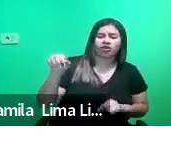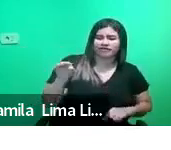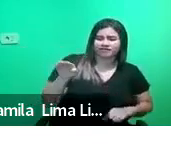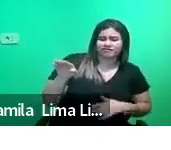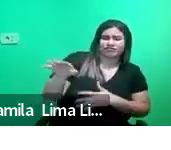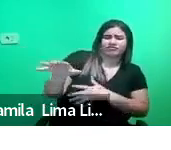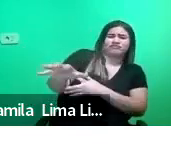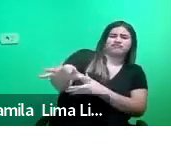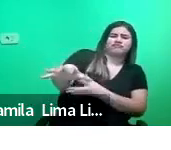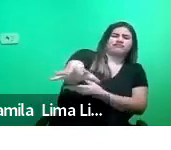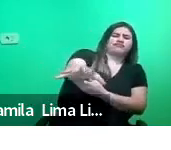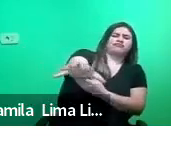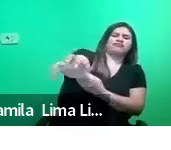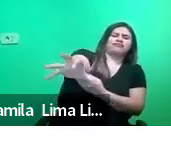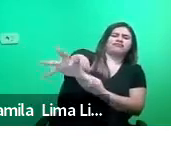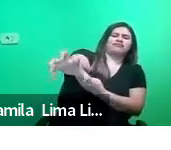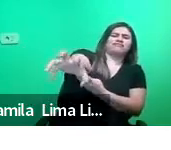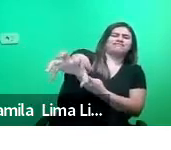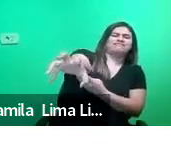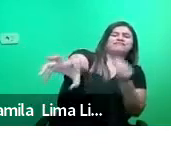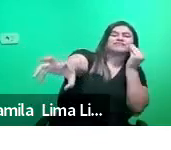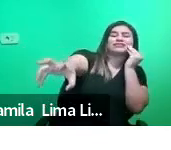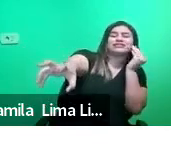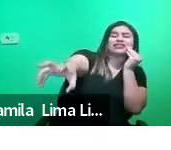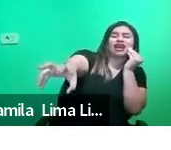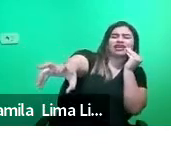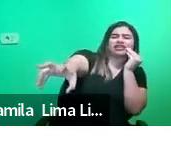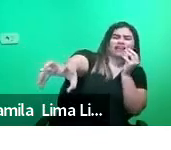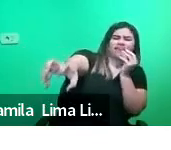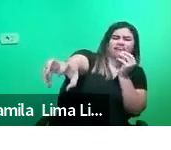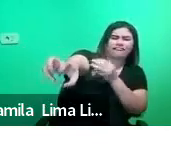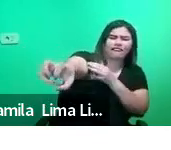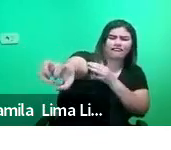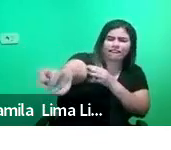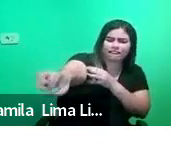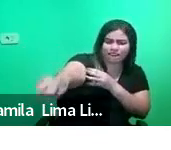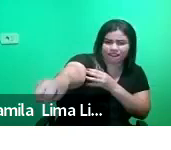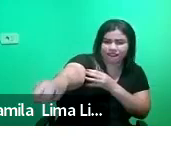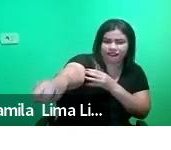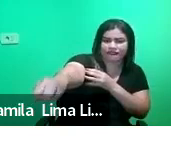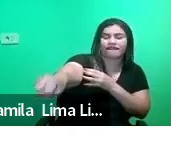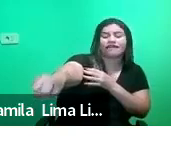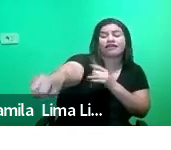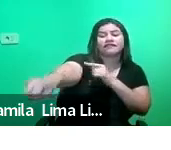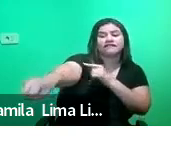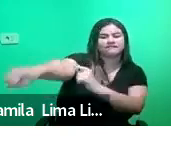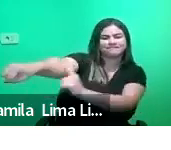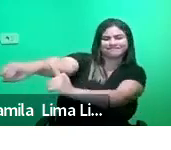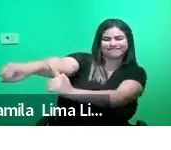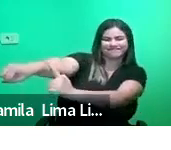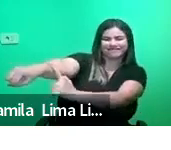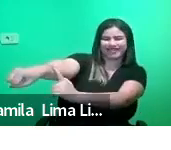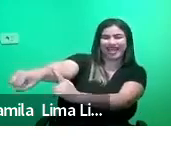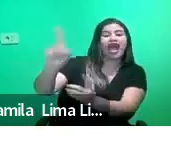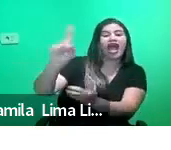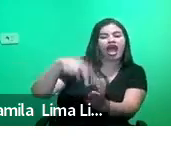hanging in the air, fingers hanging in the air fingers make pointing movements, and s situation is the point of departure for further development